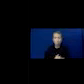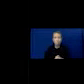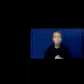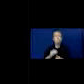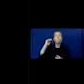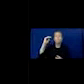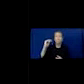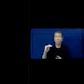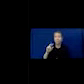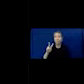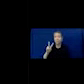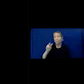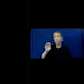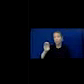profile.